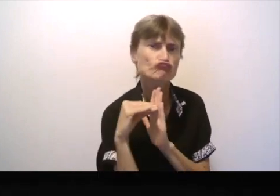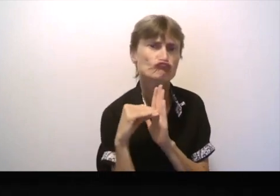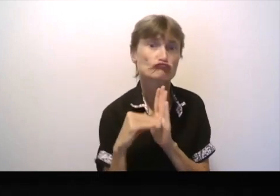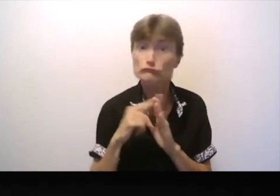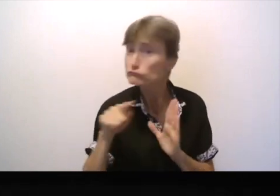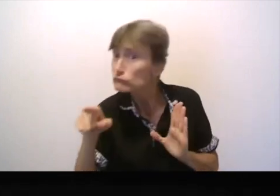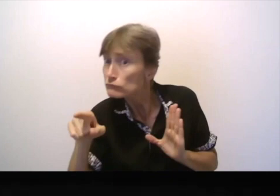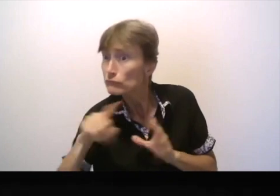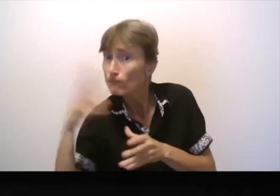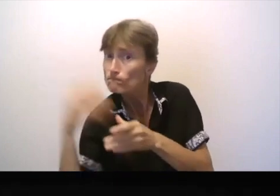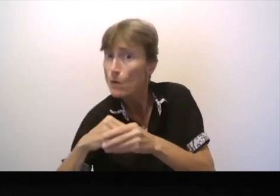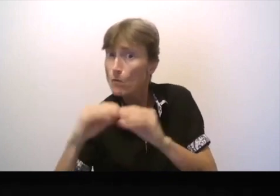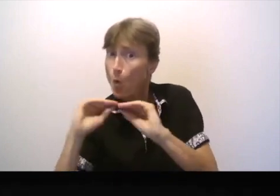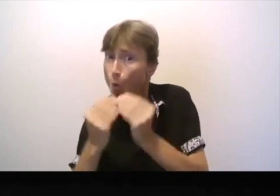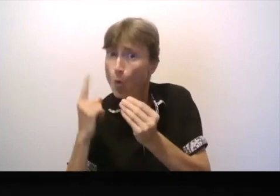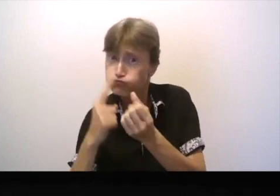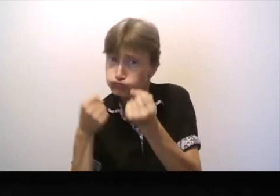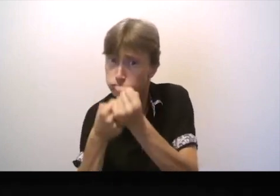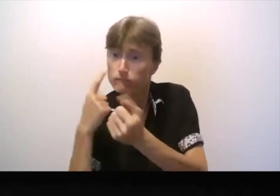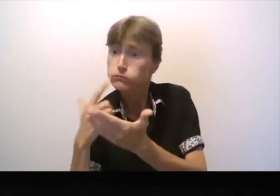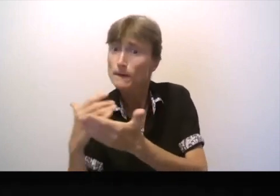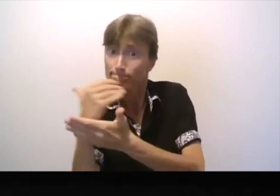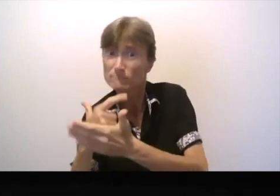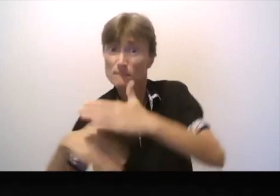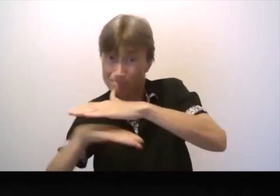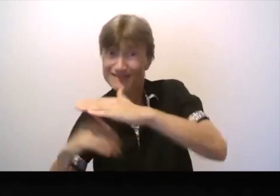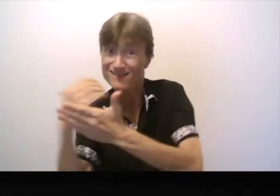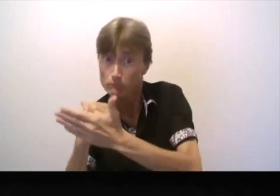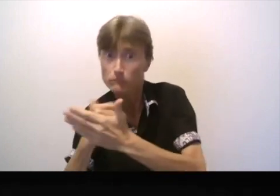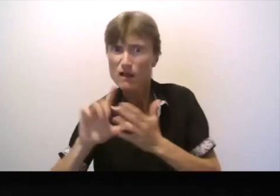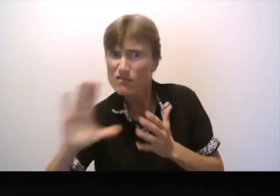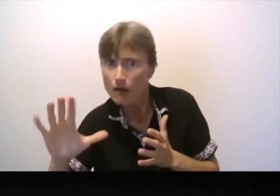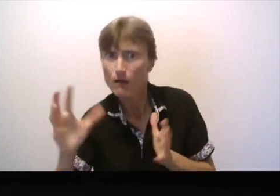initiatives to collect that data because politicians also like that they